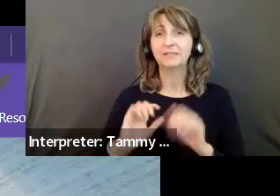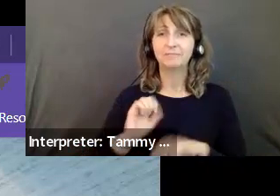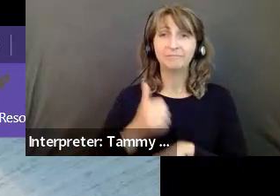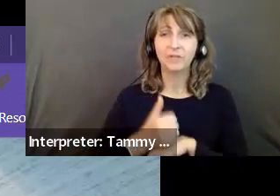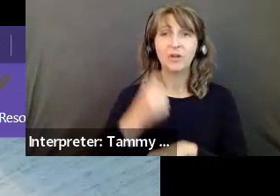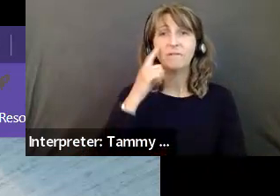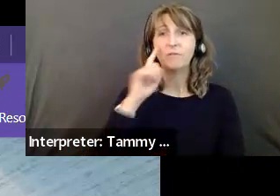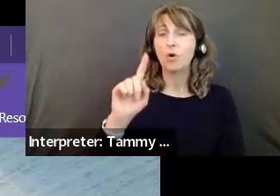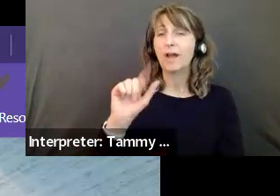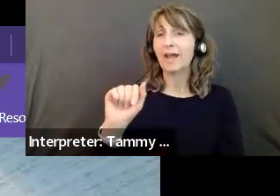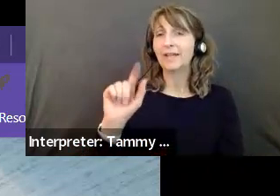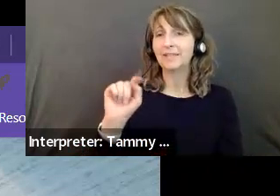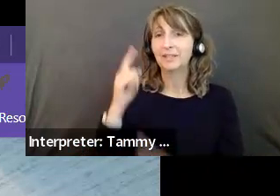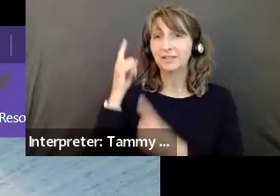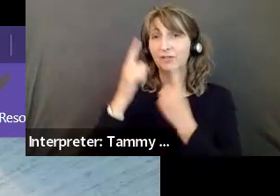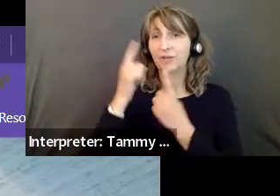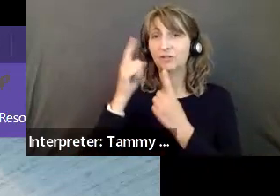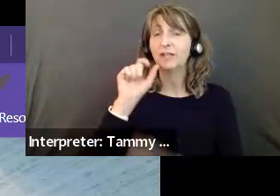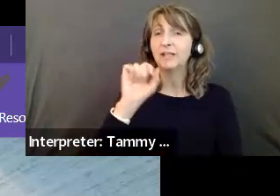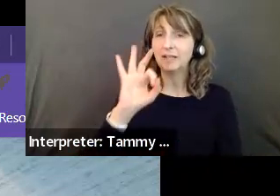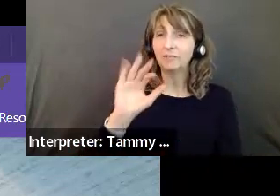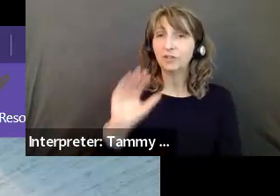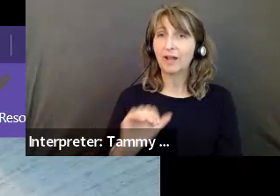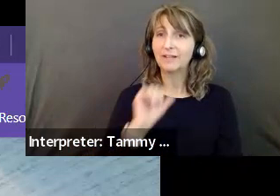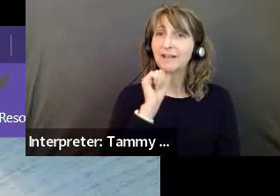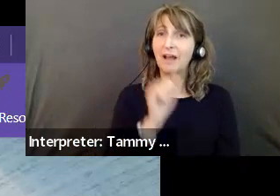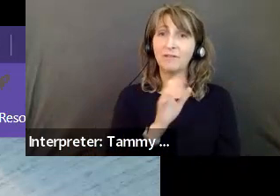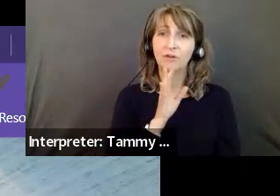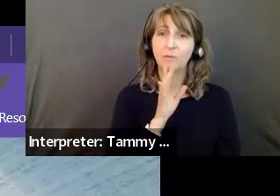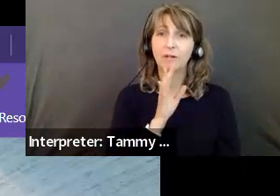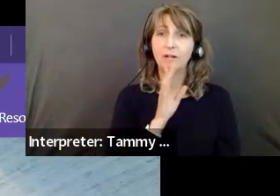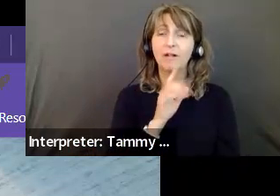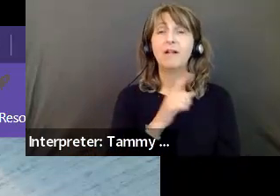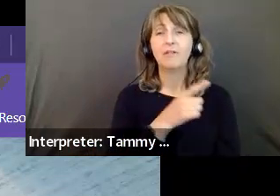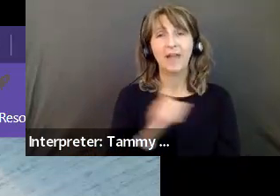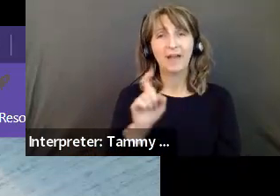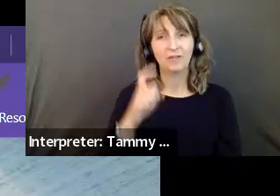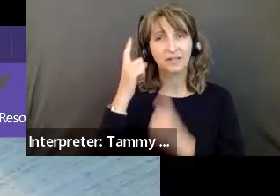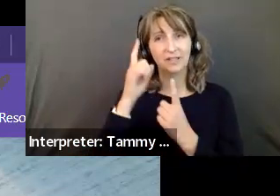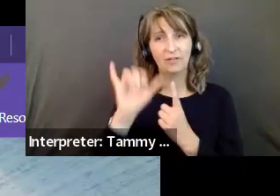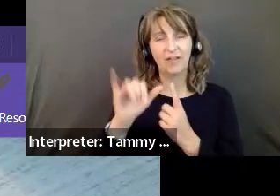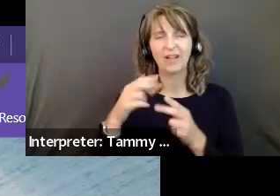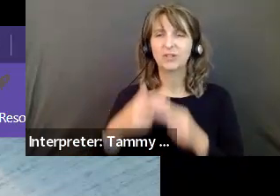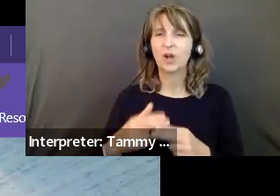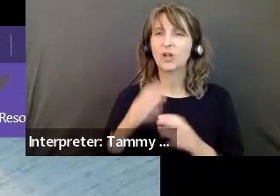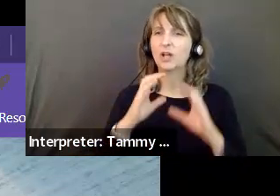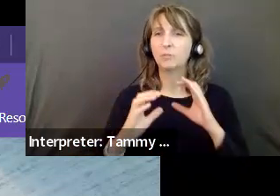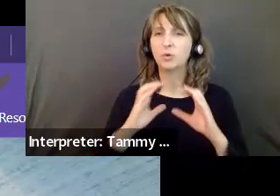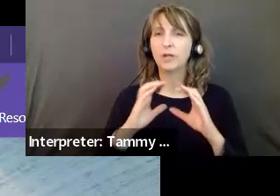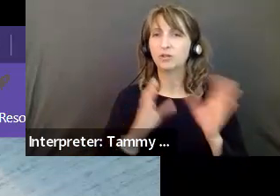And if the child is non verbal. They have to consider that. They have to have, it's called the communication plan.